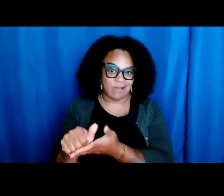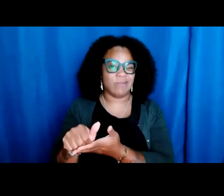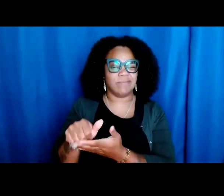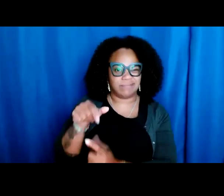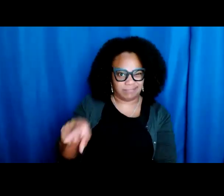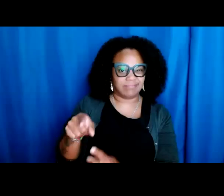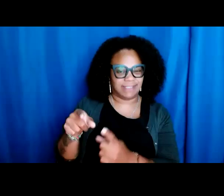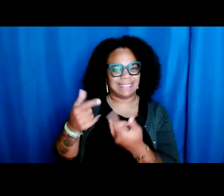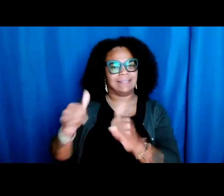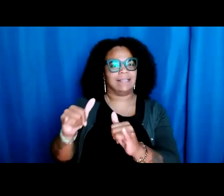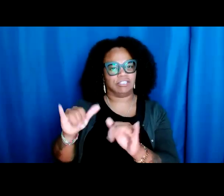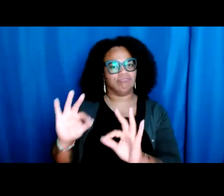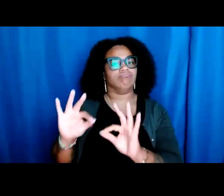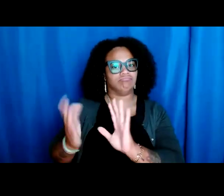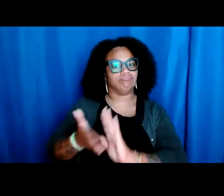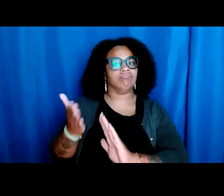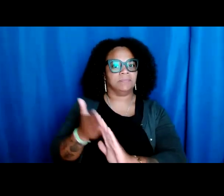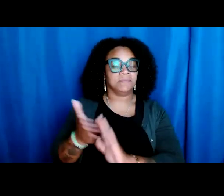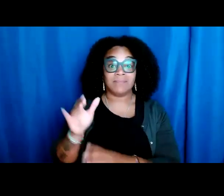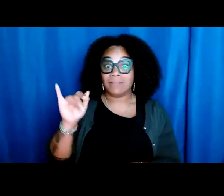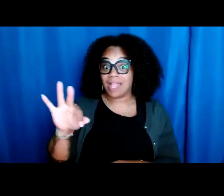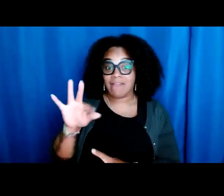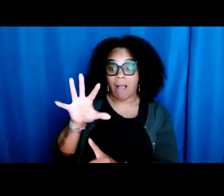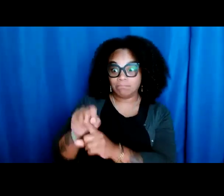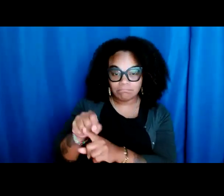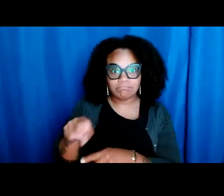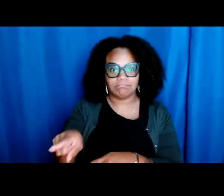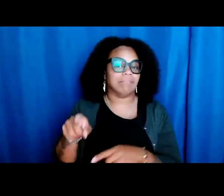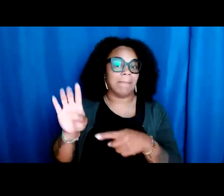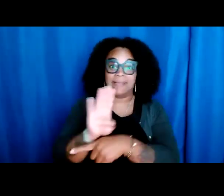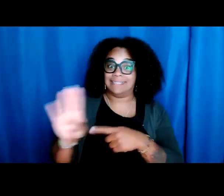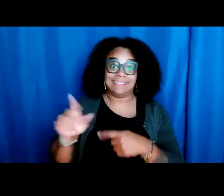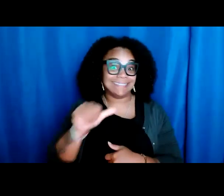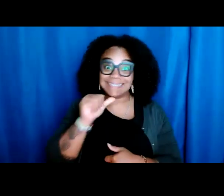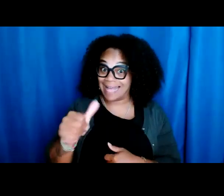are in good standing. If they find your business is not in good standing,